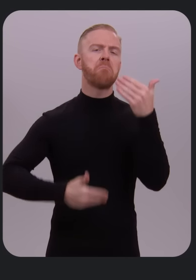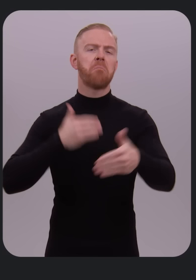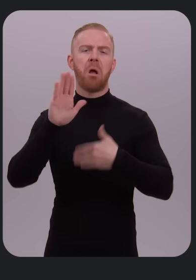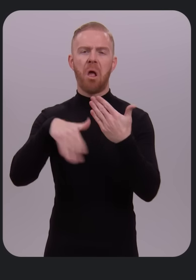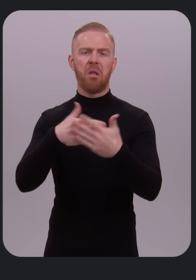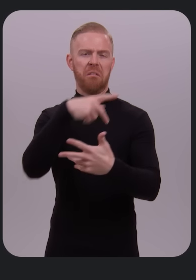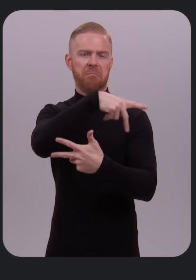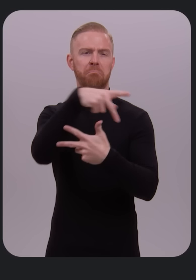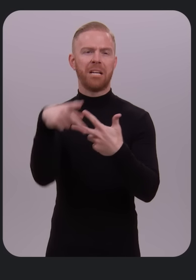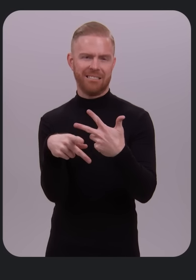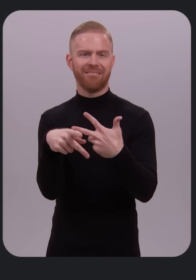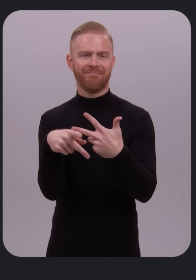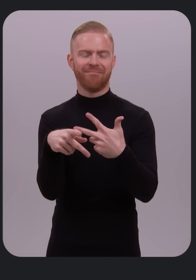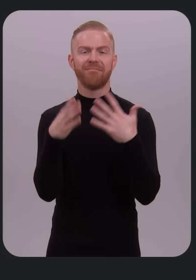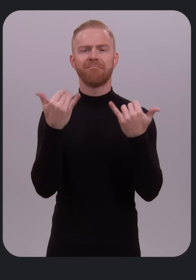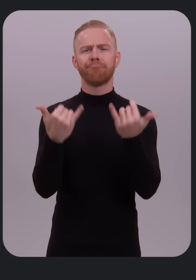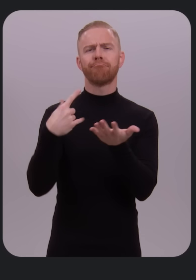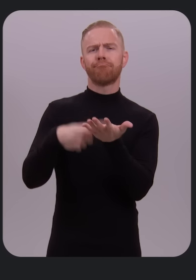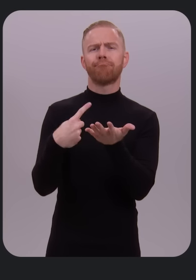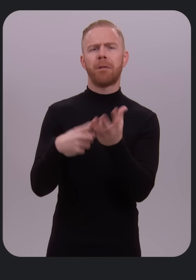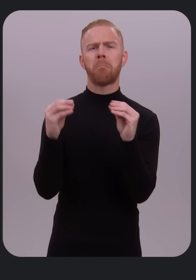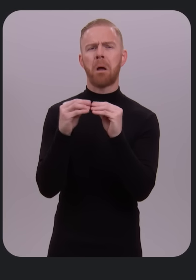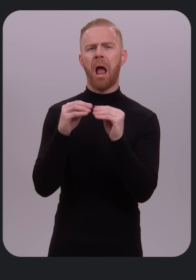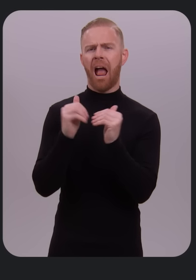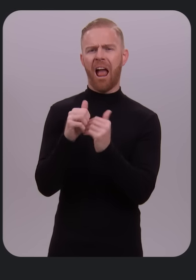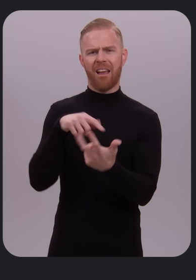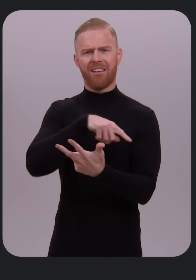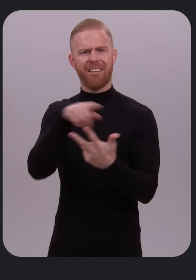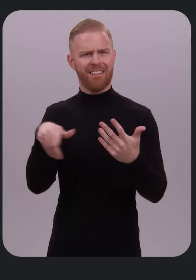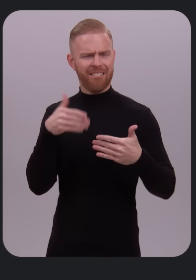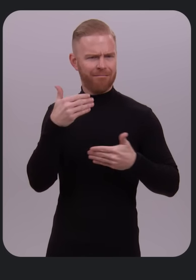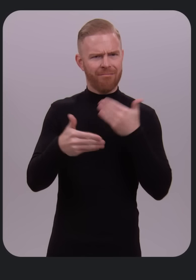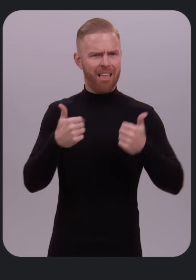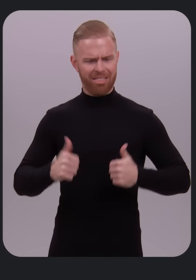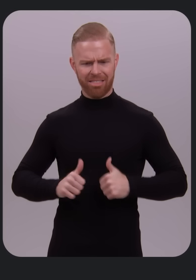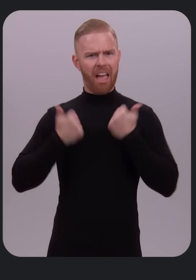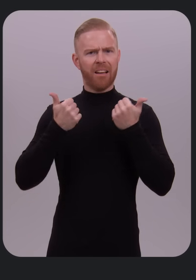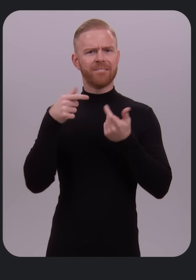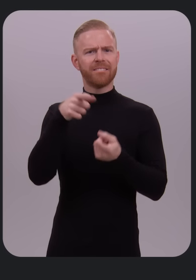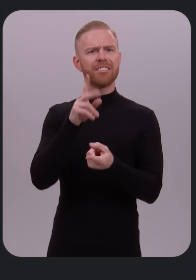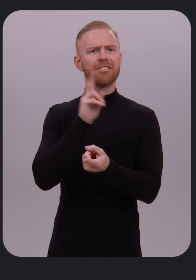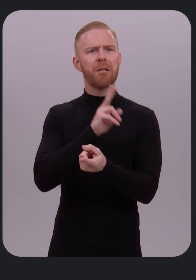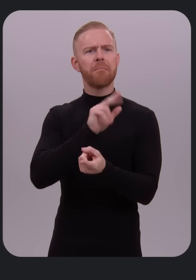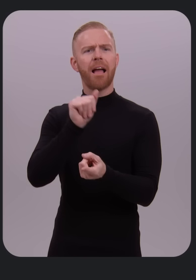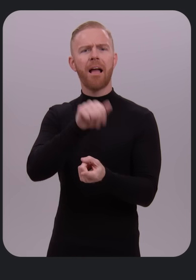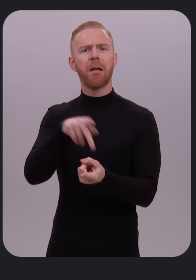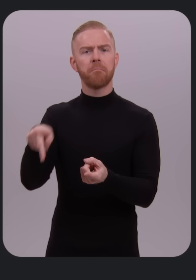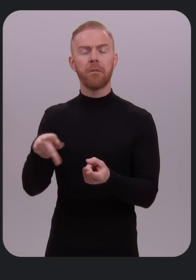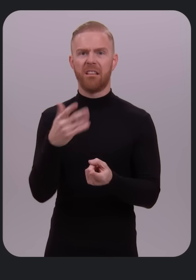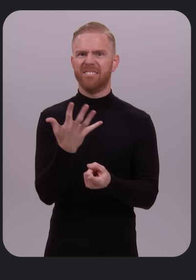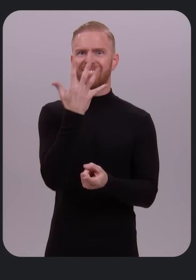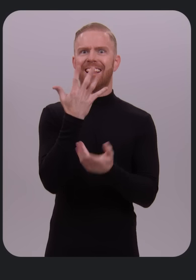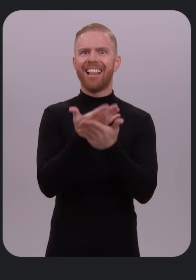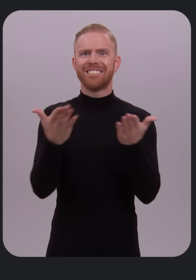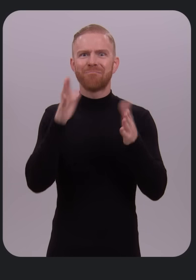So let's talk more about how all this is coming together, to life, in the Gemini app. We're launching five things today.